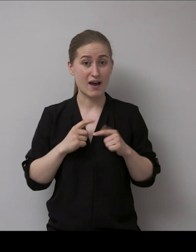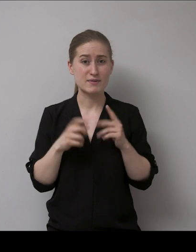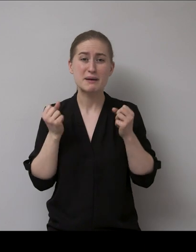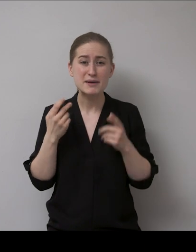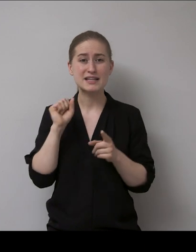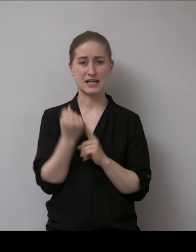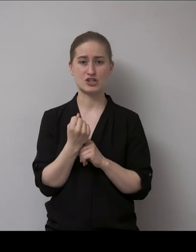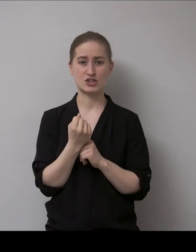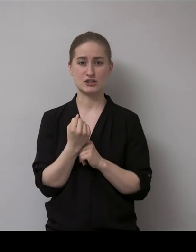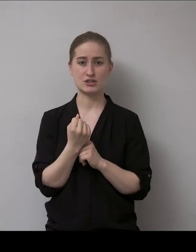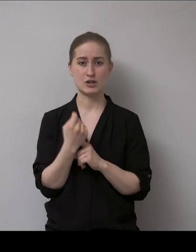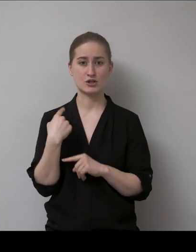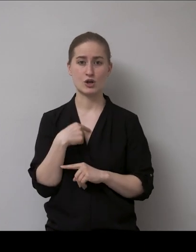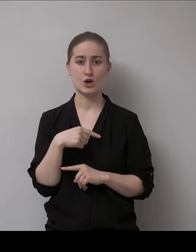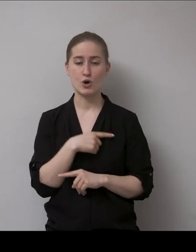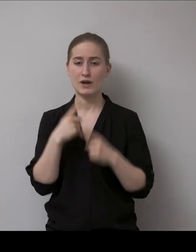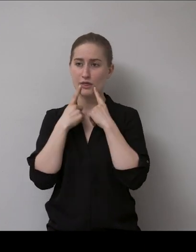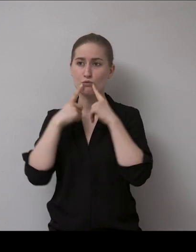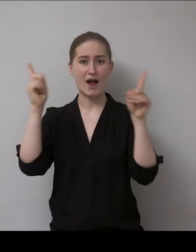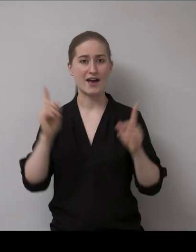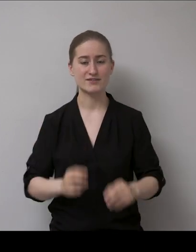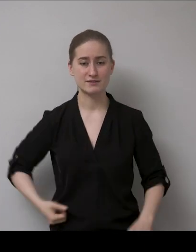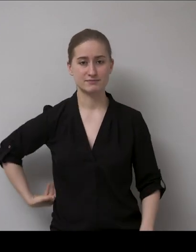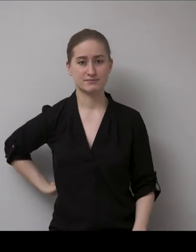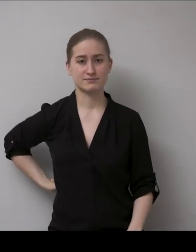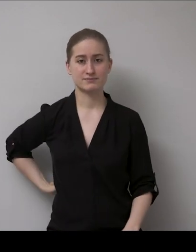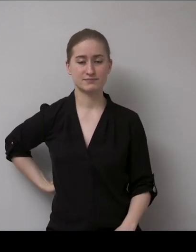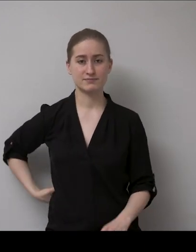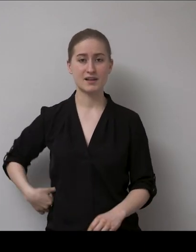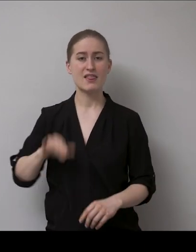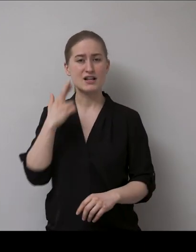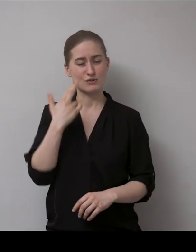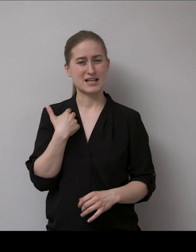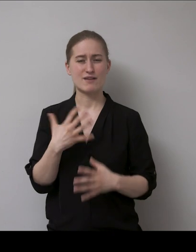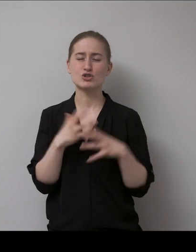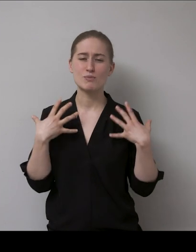we have thrived. That is why I have so much confidence in you.